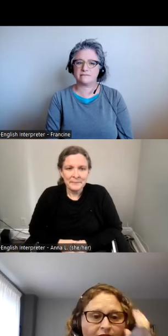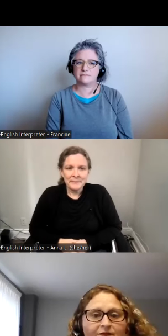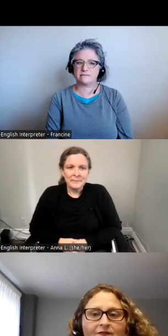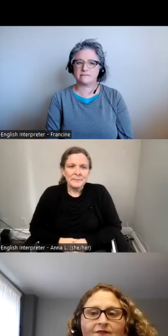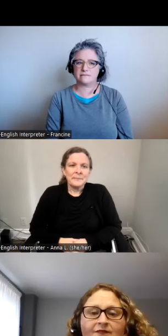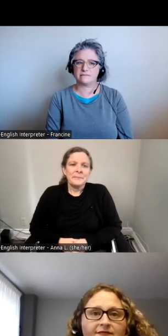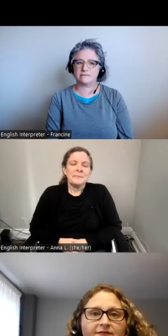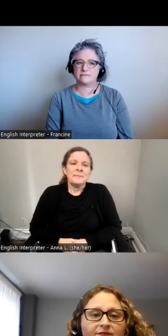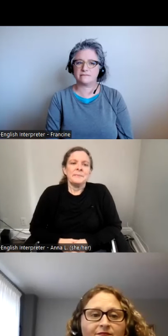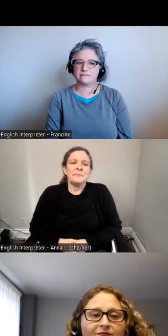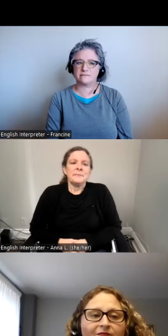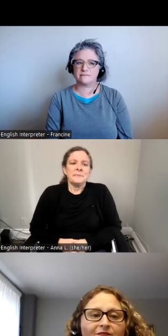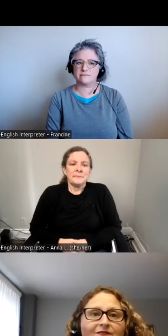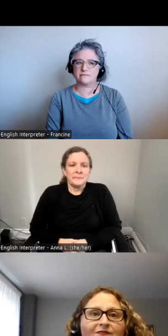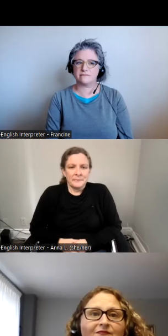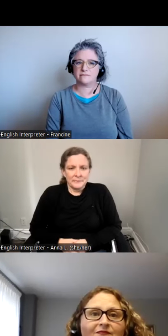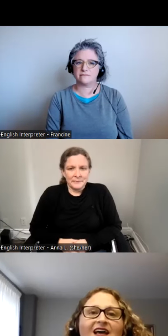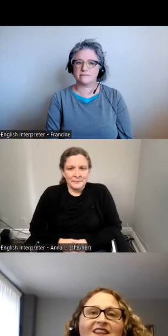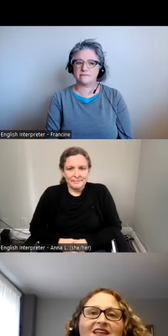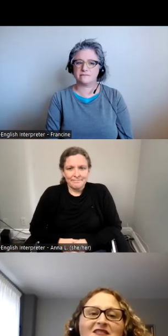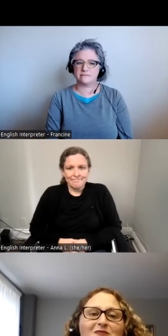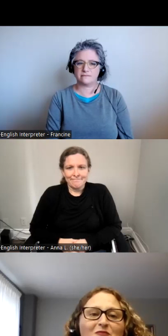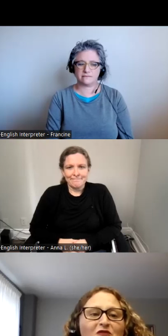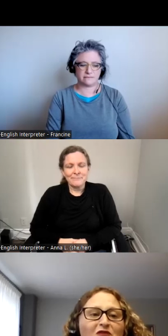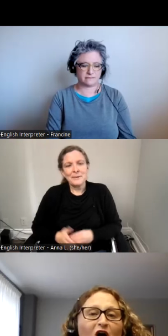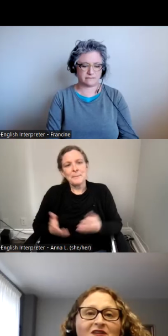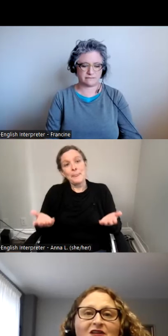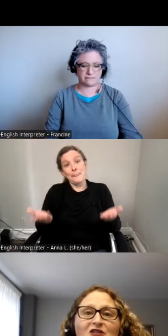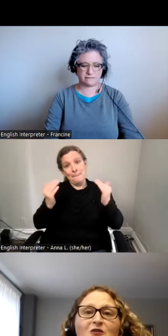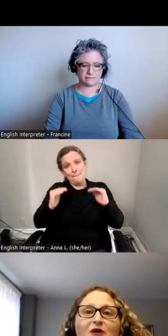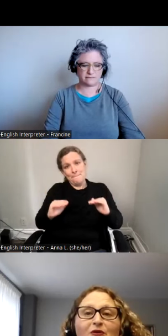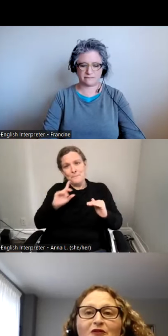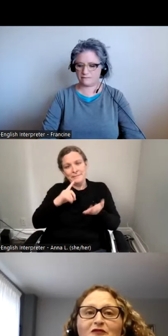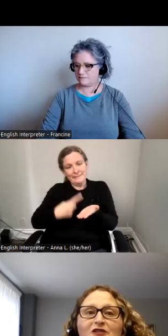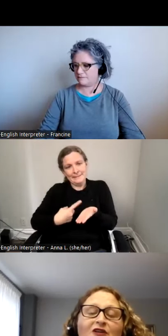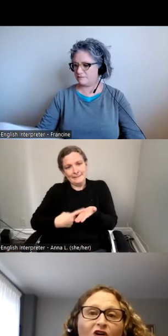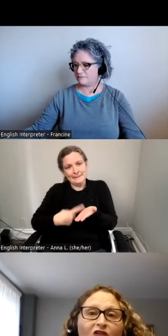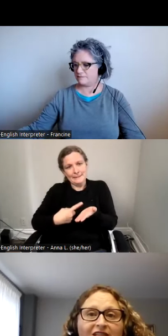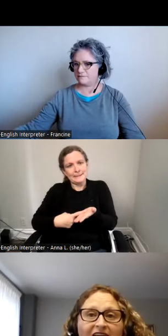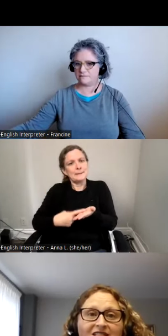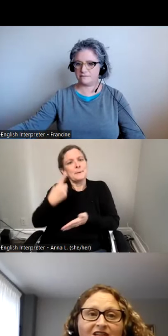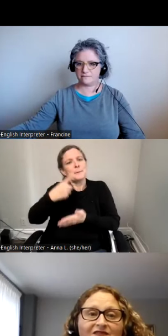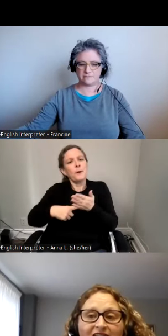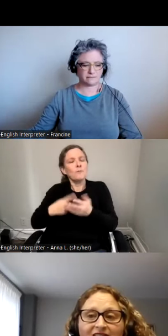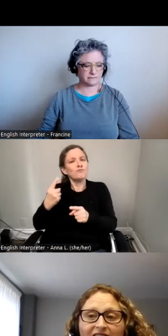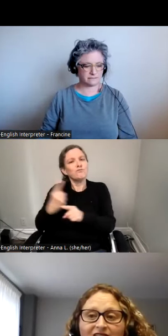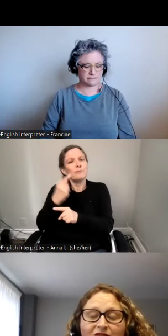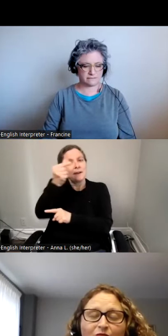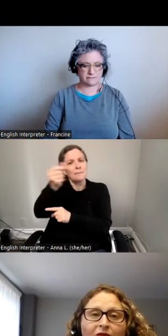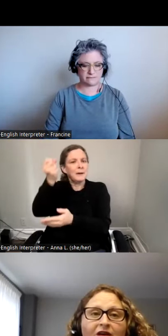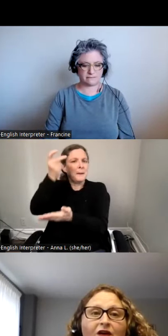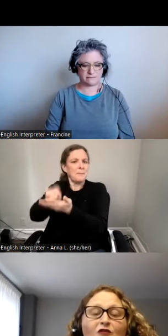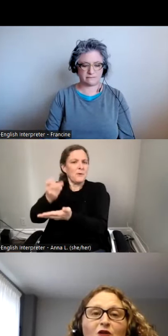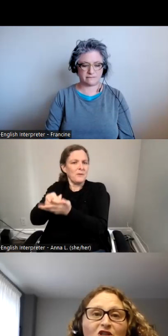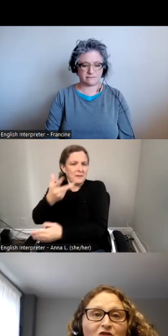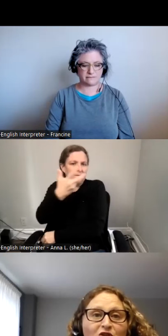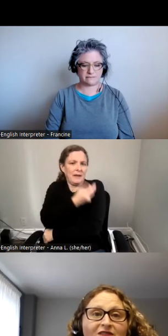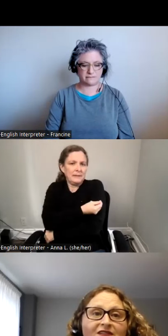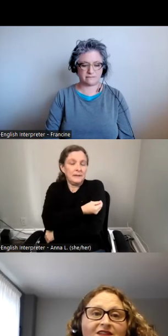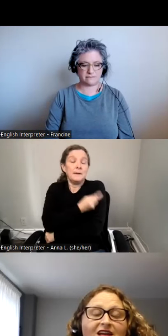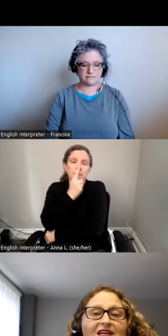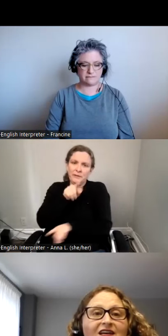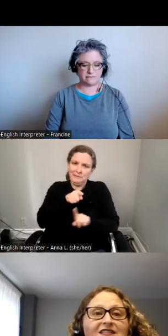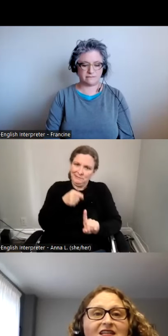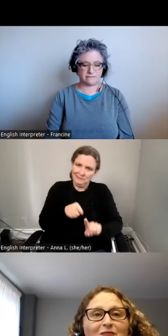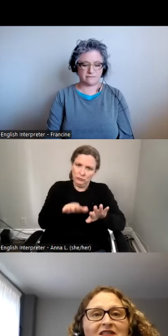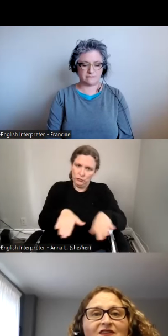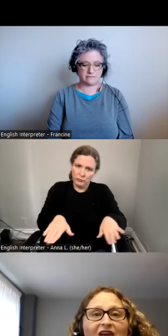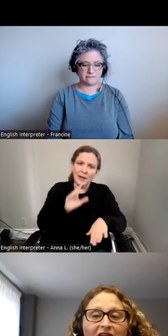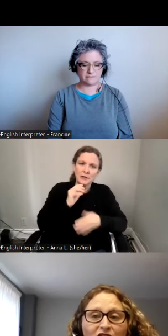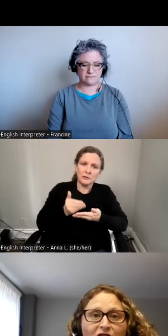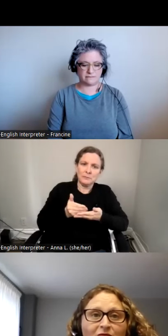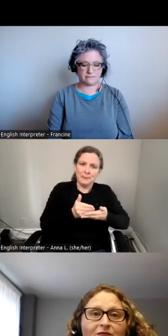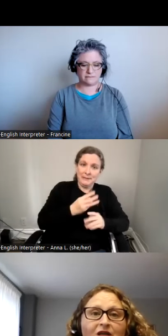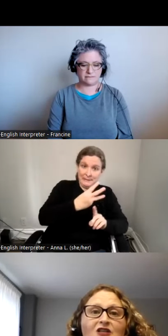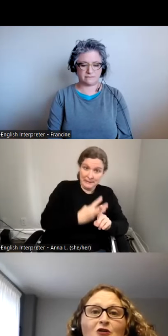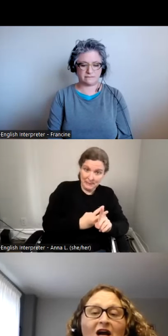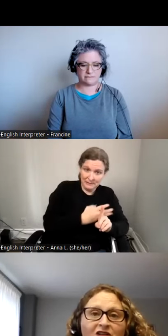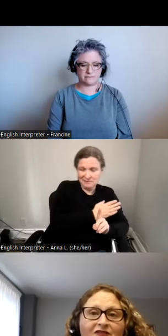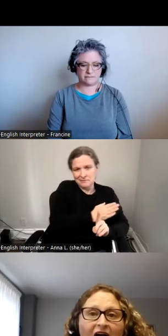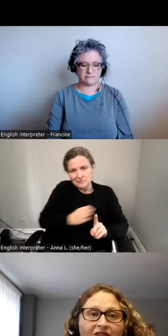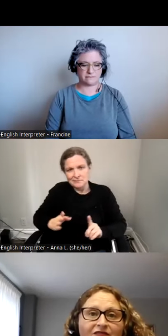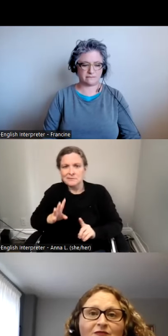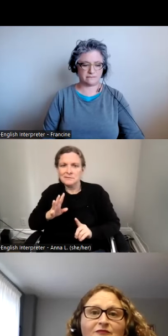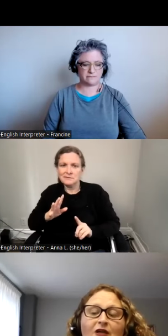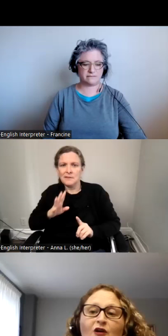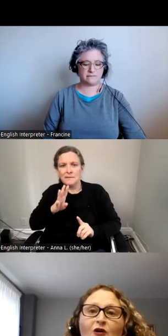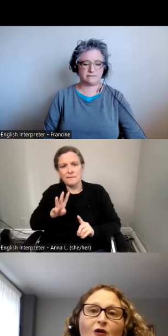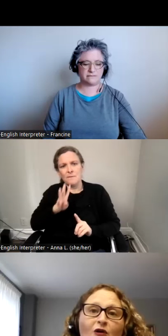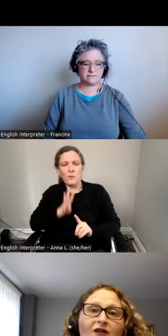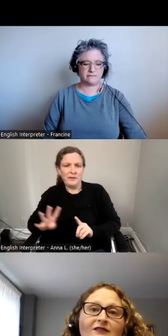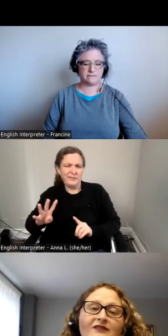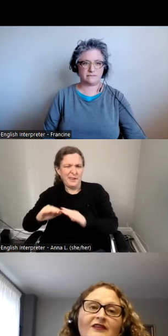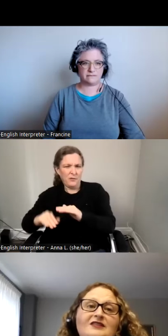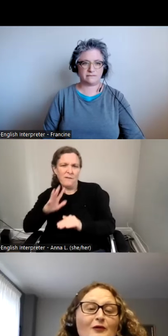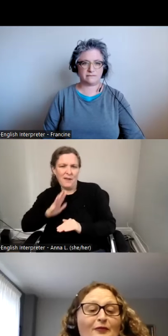Next slide. Please